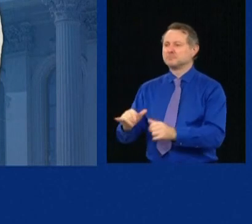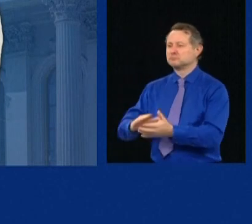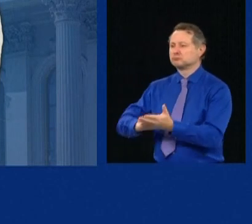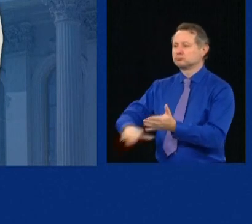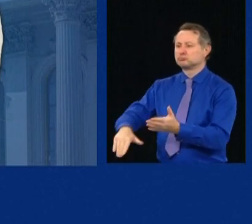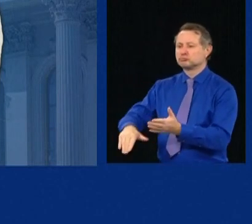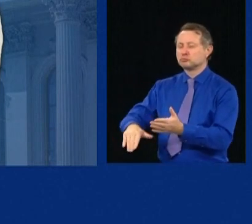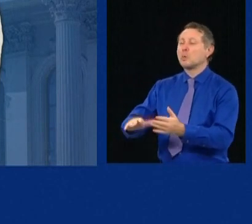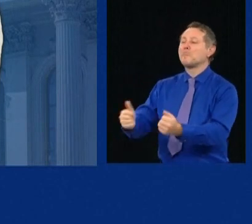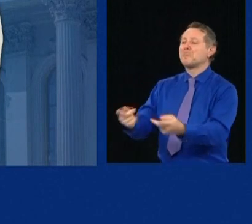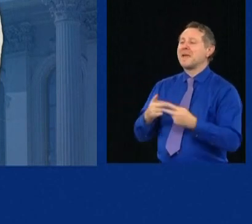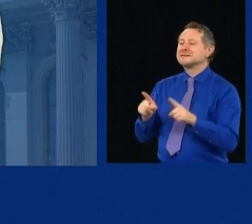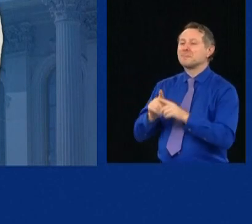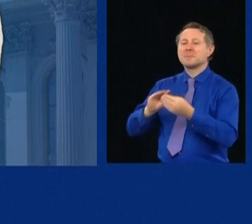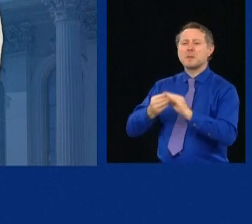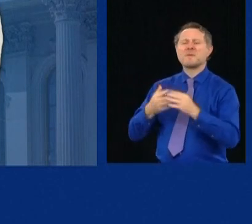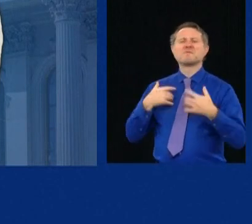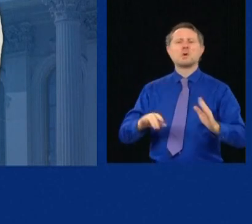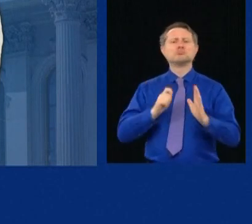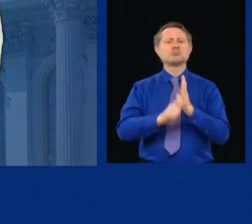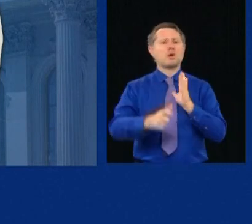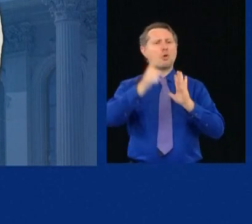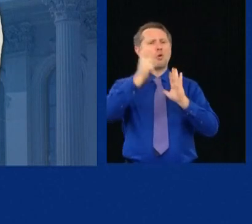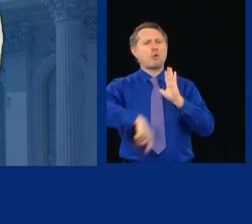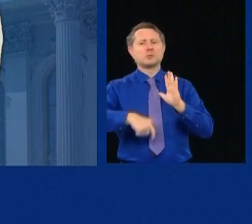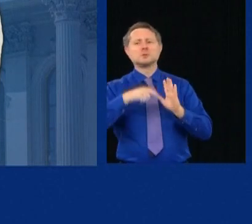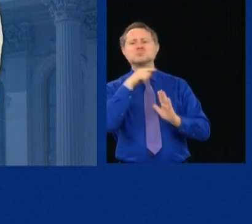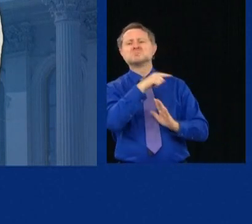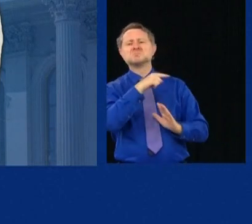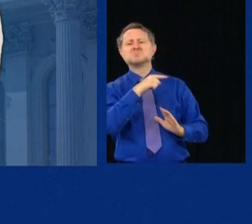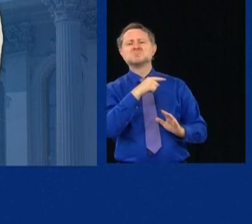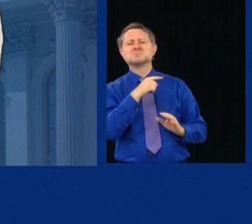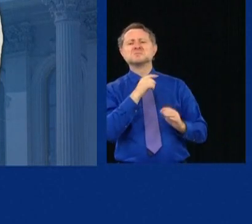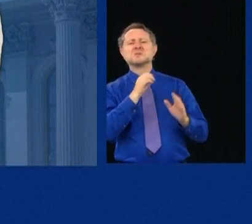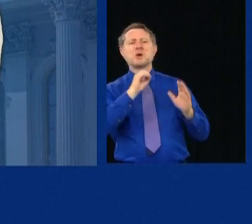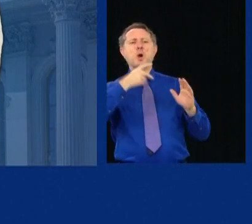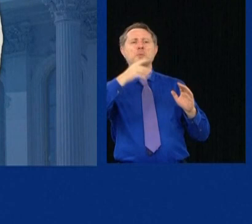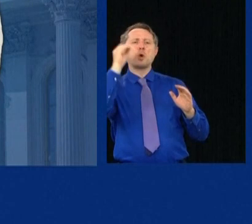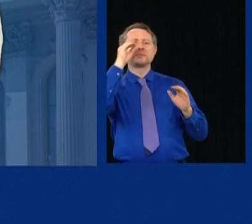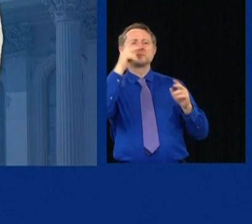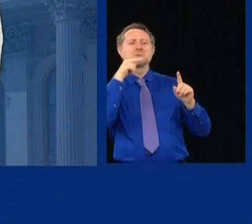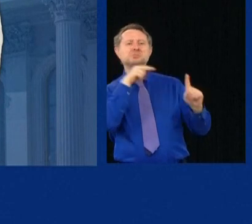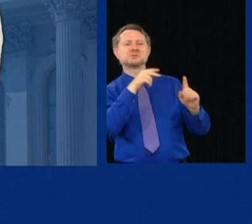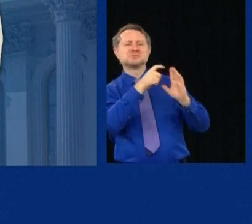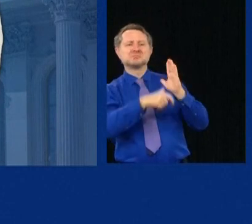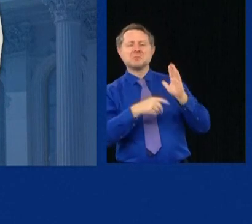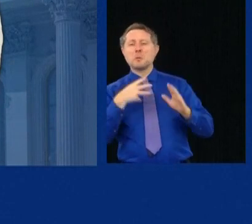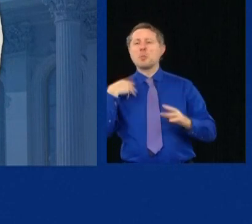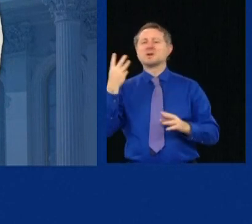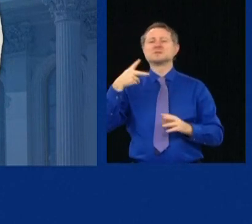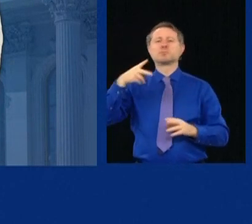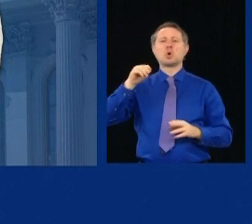WORKERS THEY HAD BEFORE. I DID AN OP-ED IN THE "WASHINGTON POST" TO THAT EFFECT.